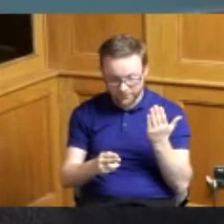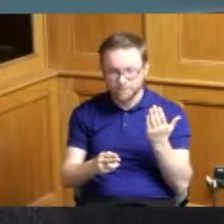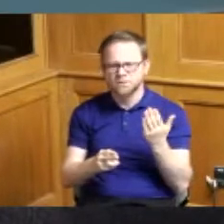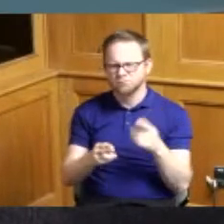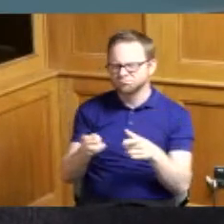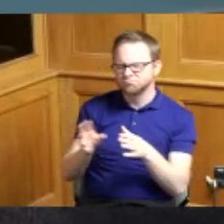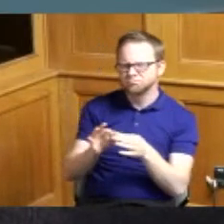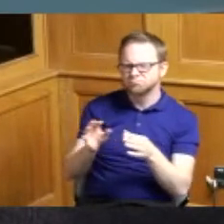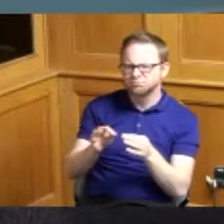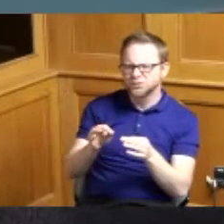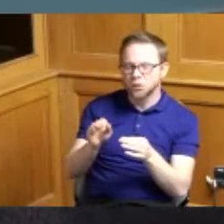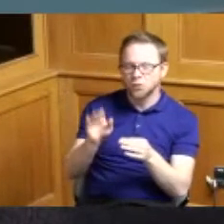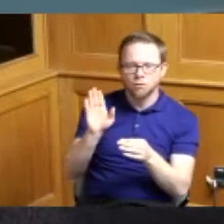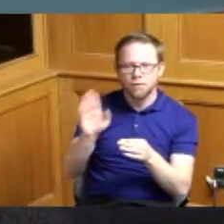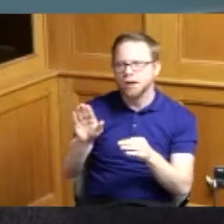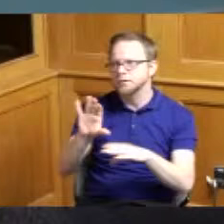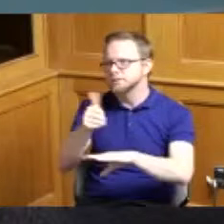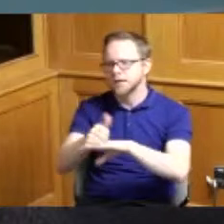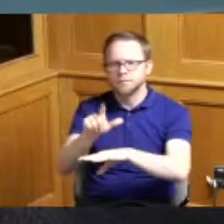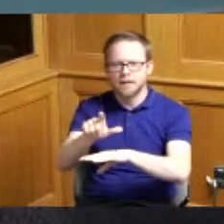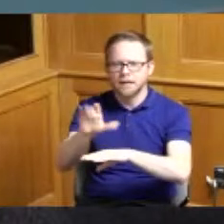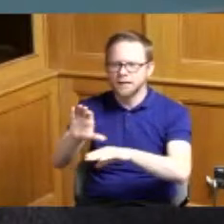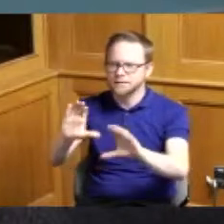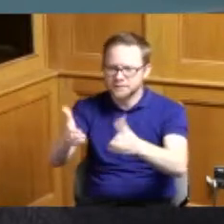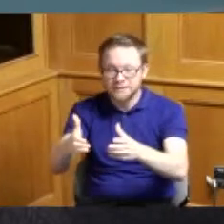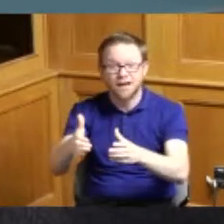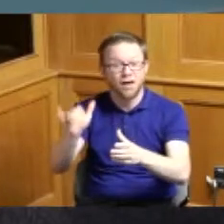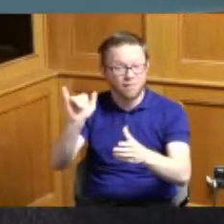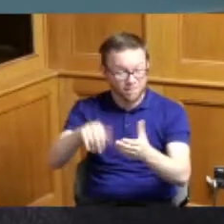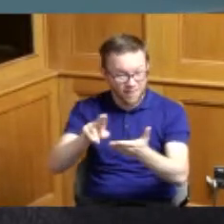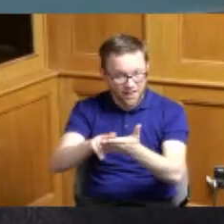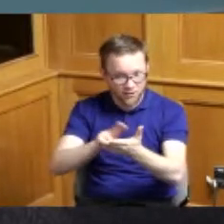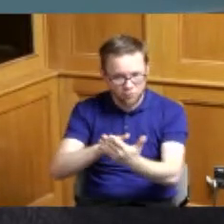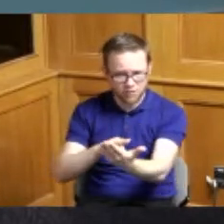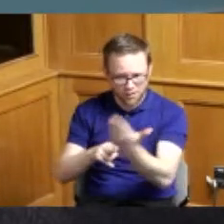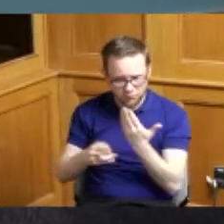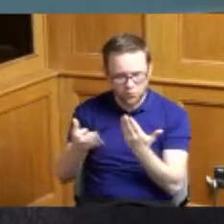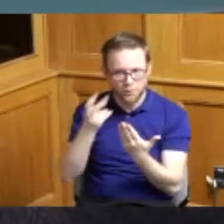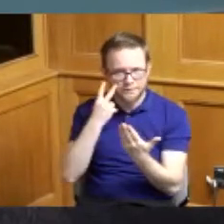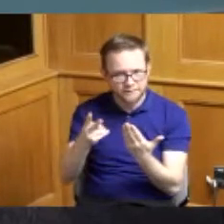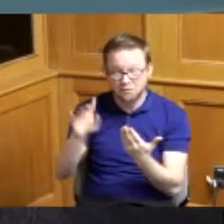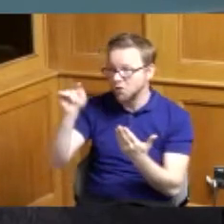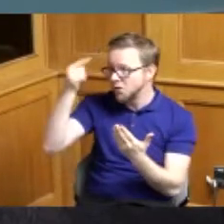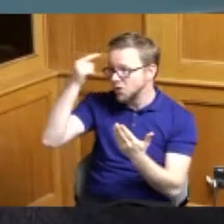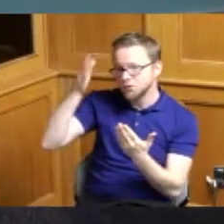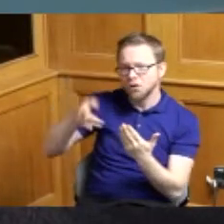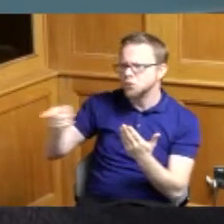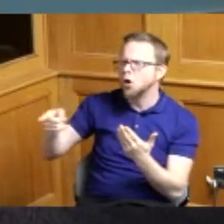their LLC together I like to see their contract uh the governor they said he's got a memo I'd like to